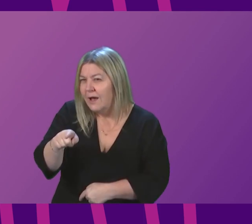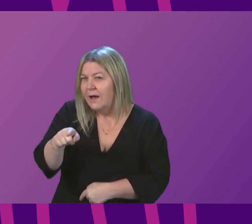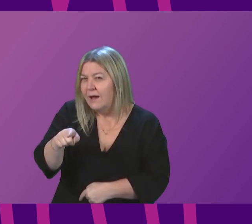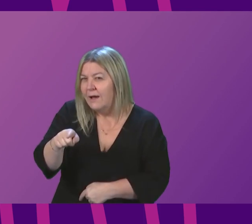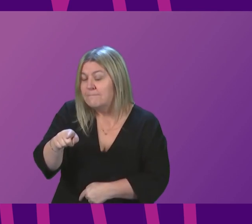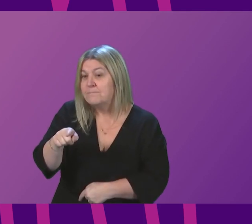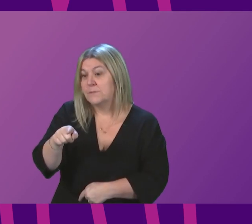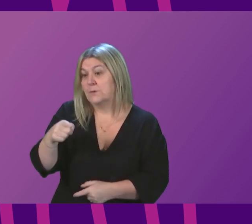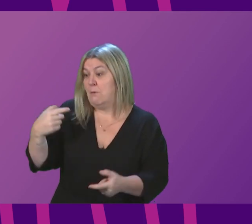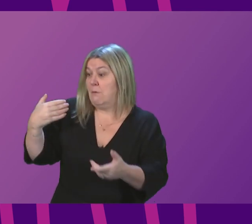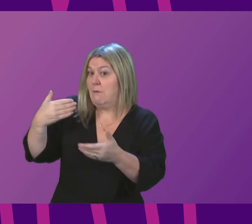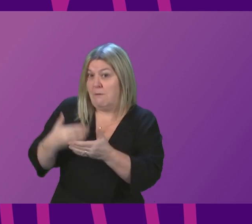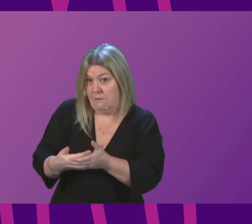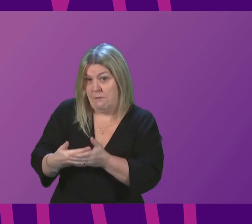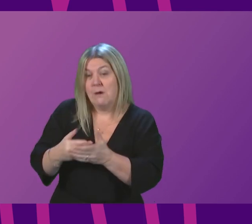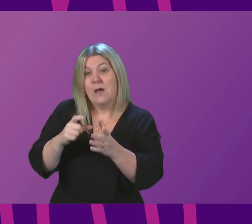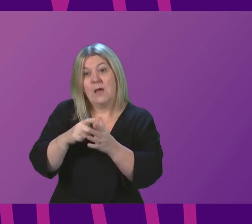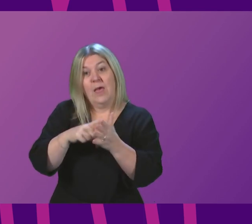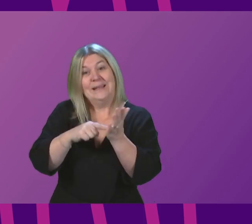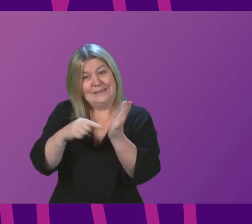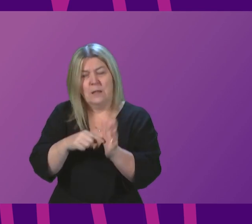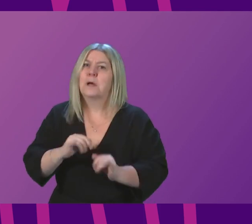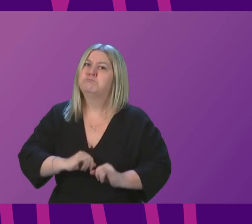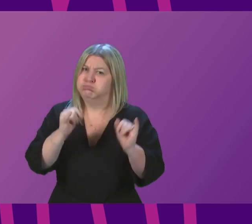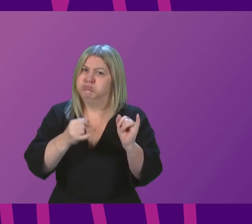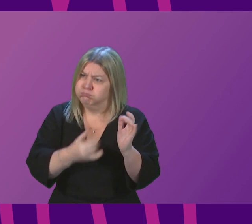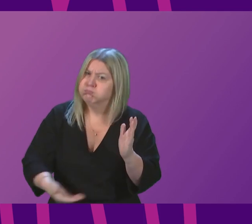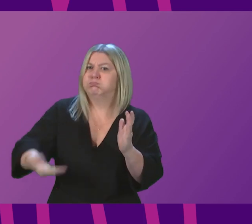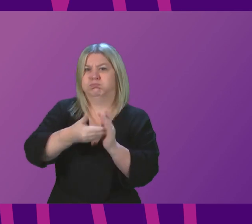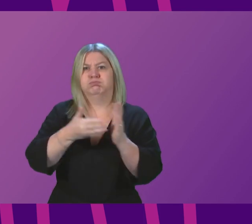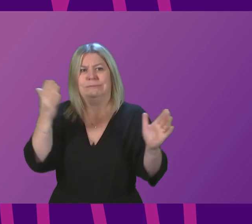Since delta, which caused significant additional disruption to the health service and society,